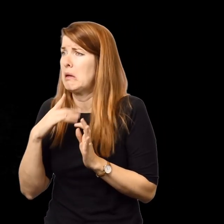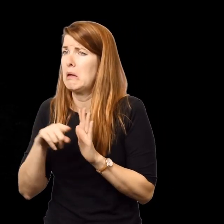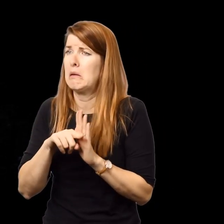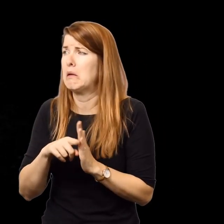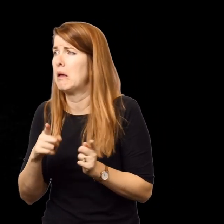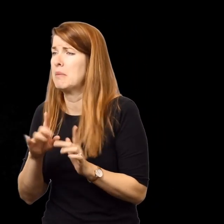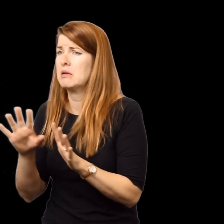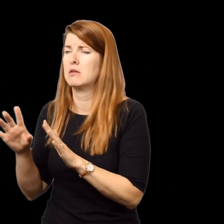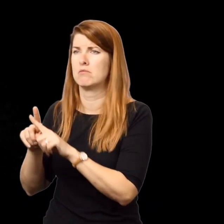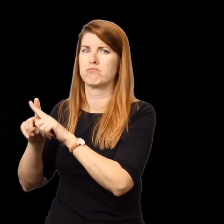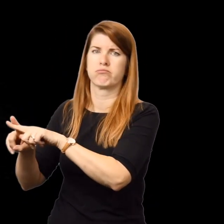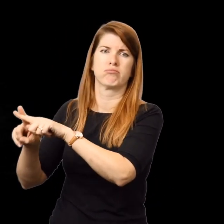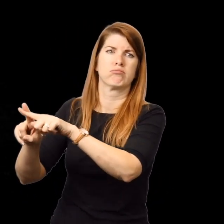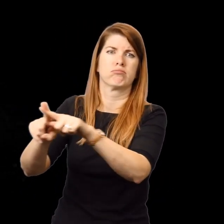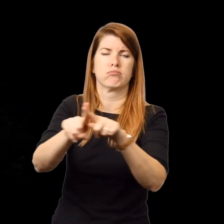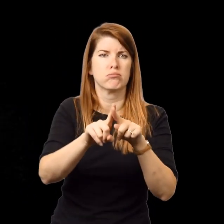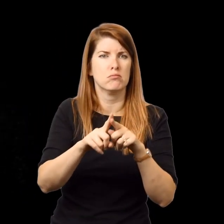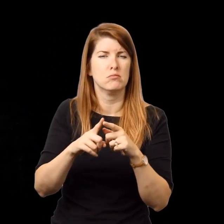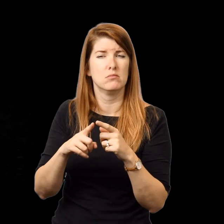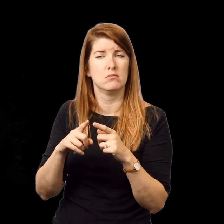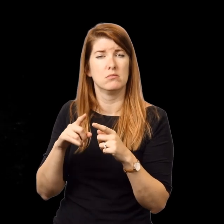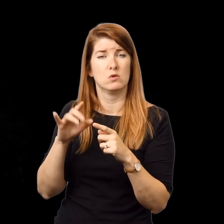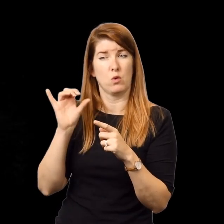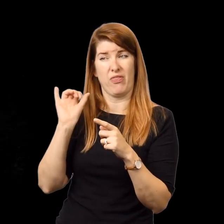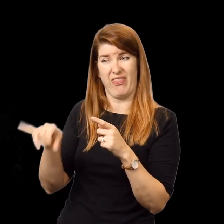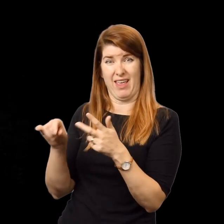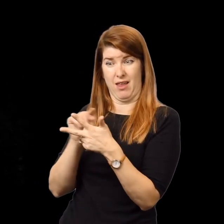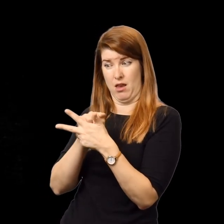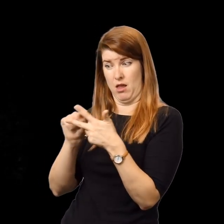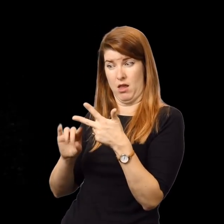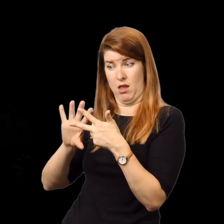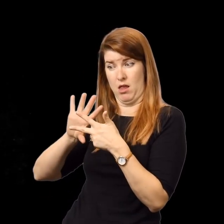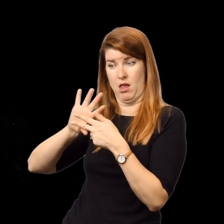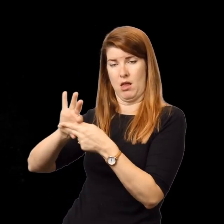And so, the consequences of learned helplessness, passivity, and external locus